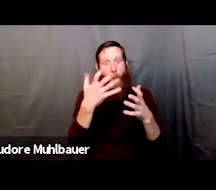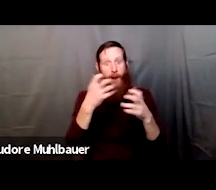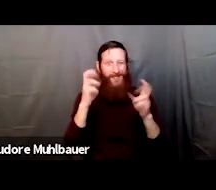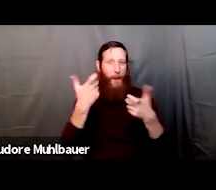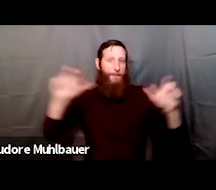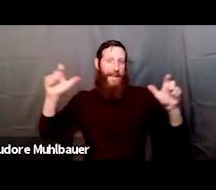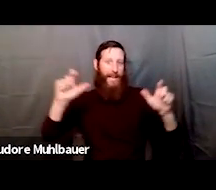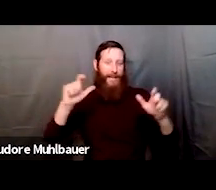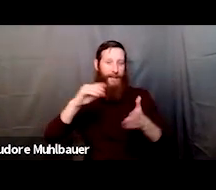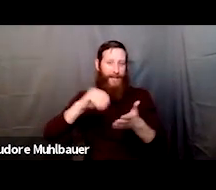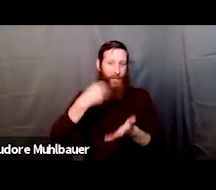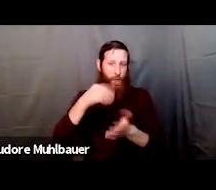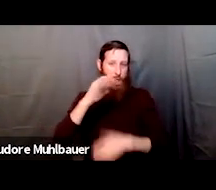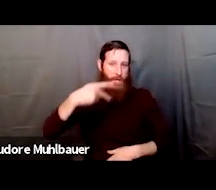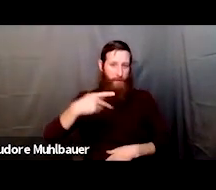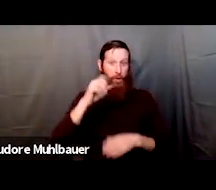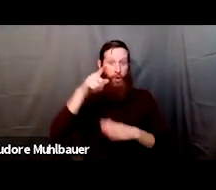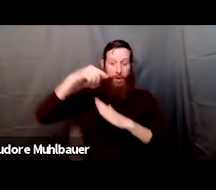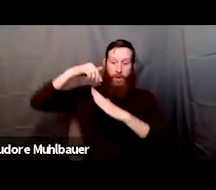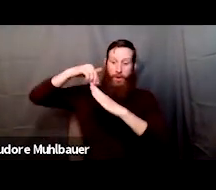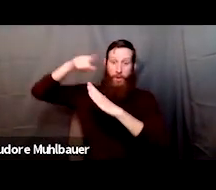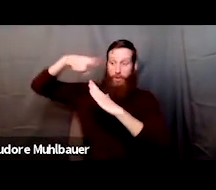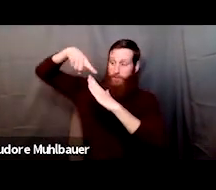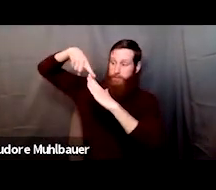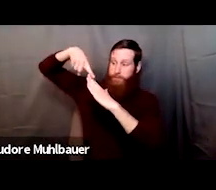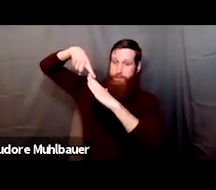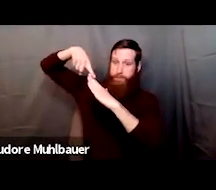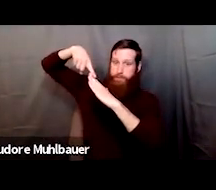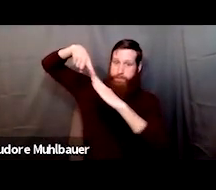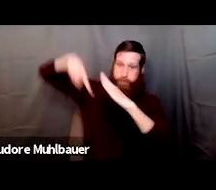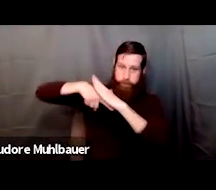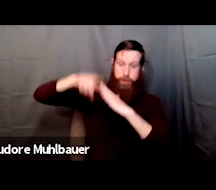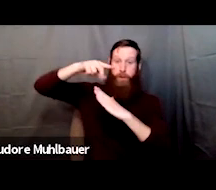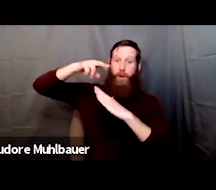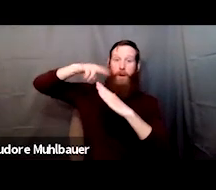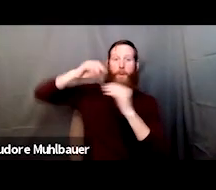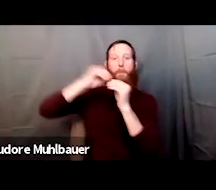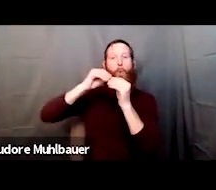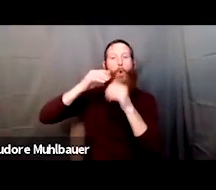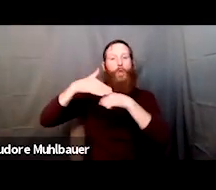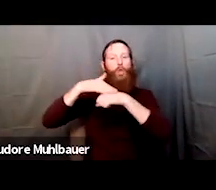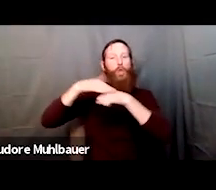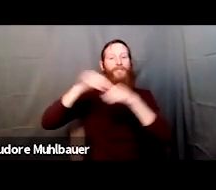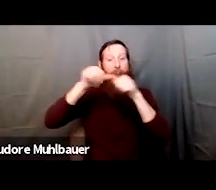Anything that makes your surface area bigger, helps you end up at the top of the avalanche debris instead of at the bottom.